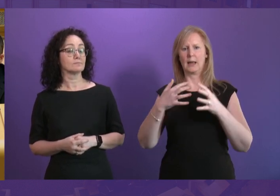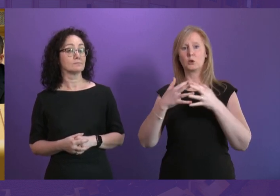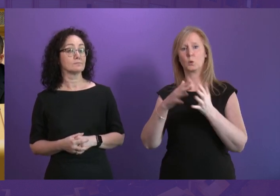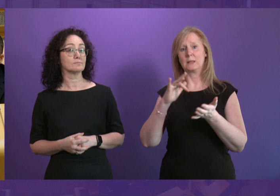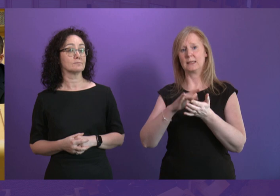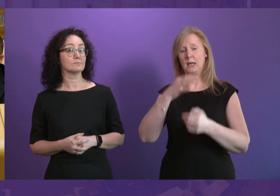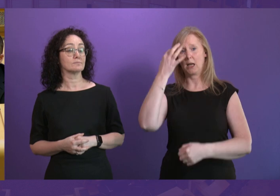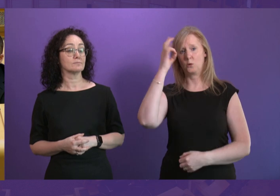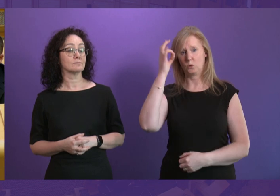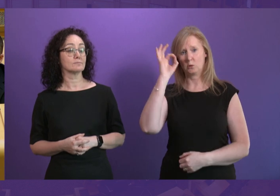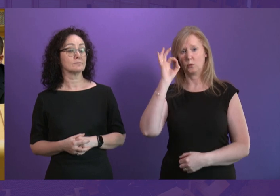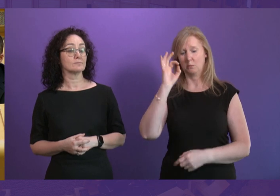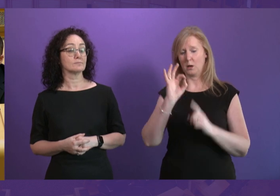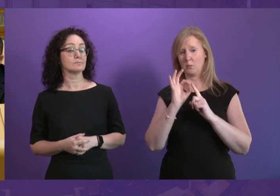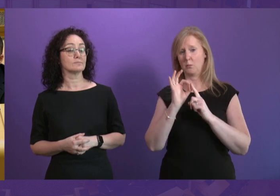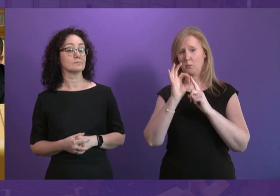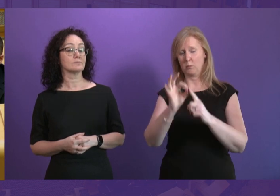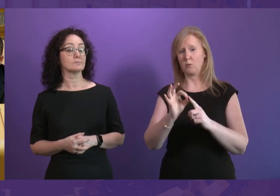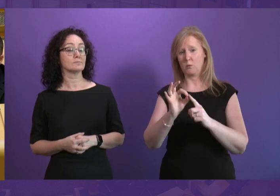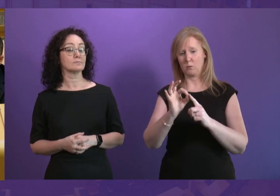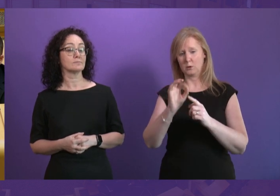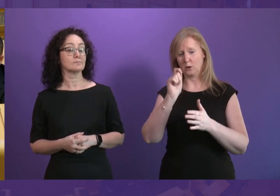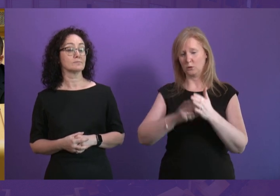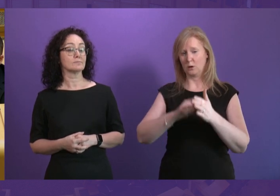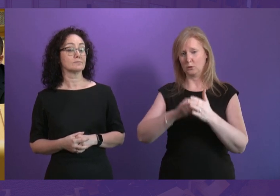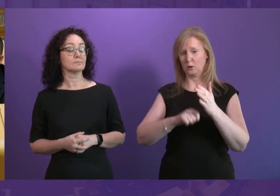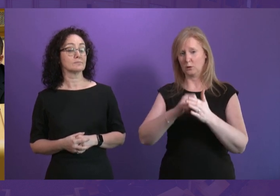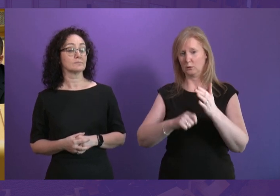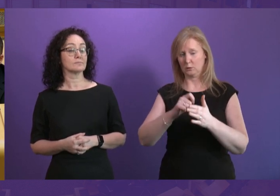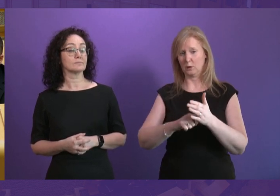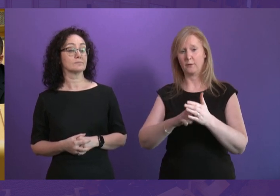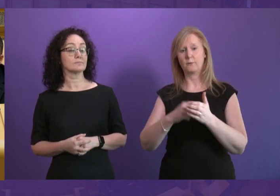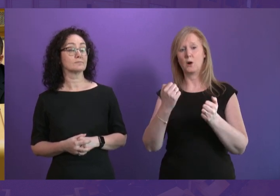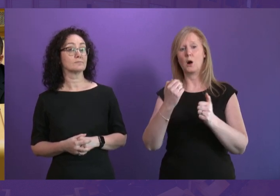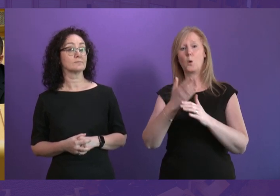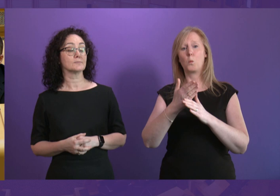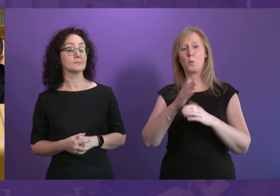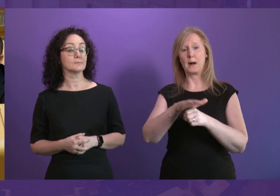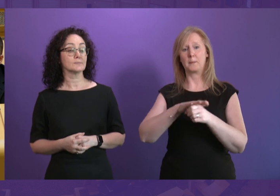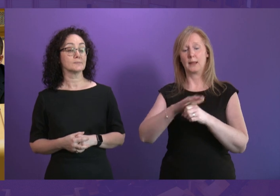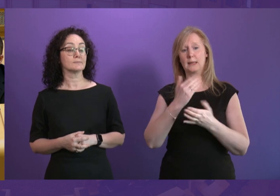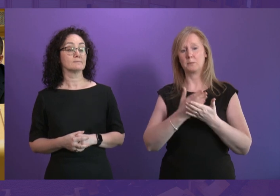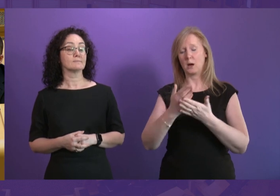proposes to charge hundreds of pounds each year for workplace parking, will she support the council? Yes or no.